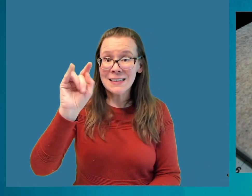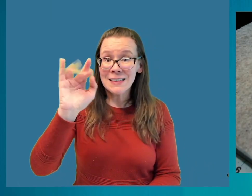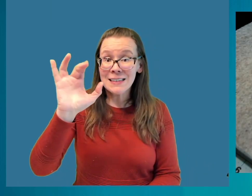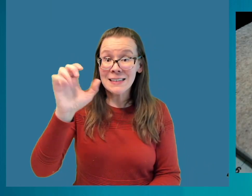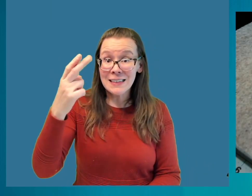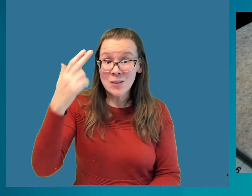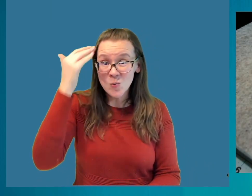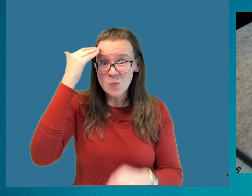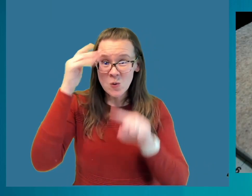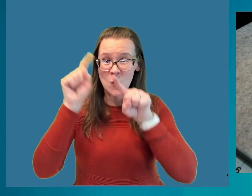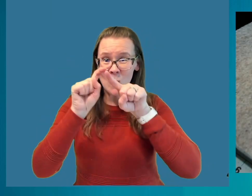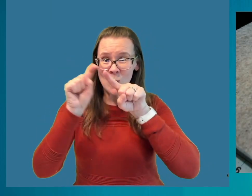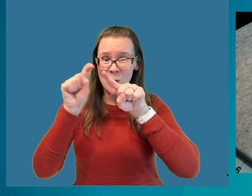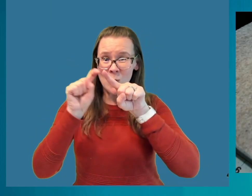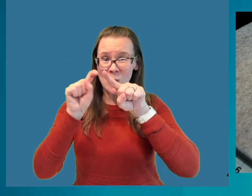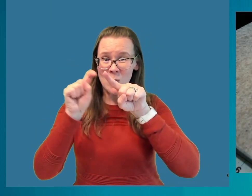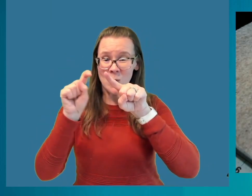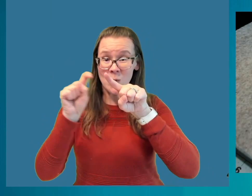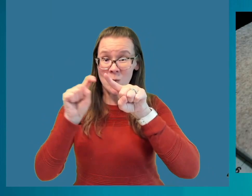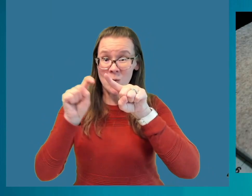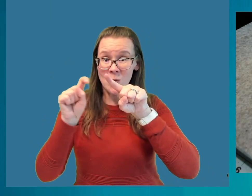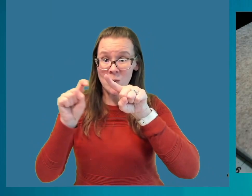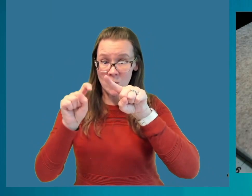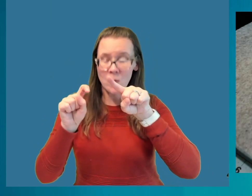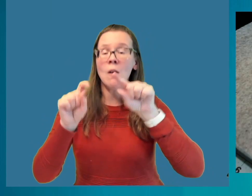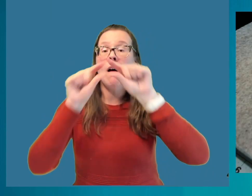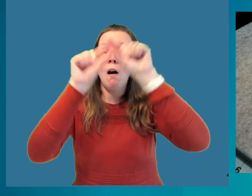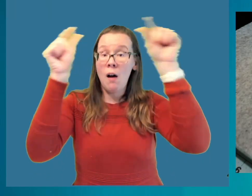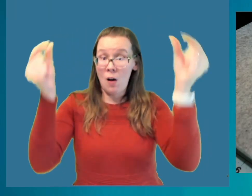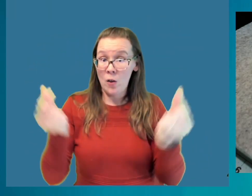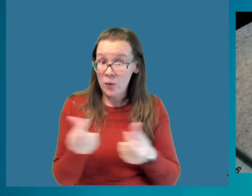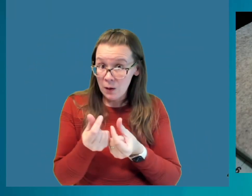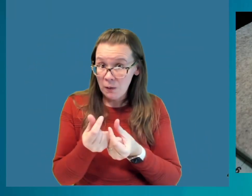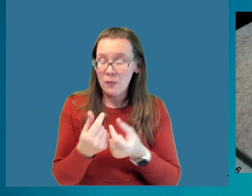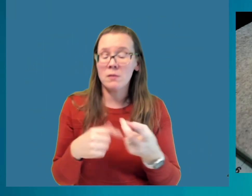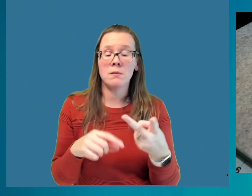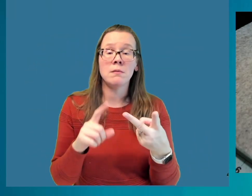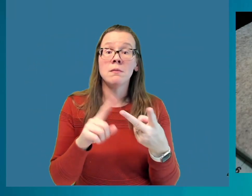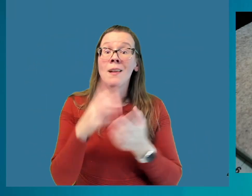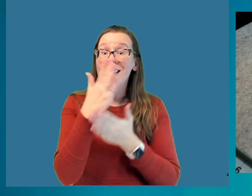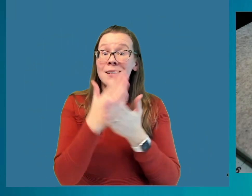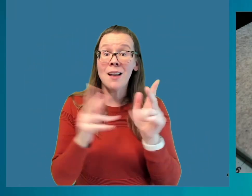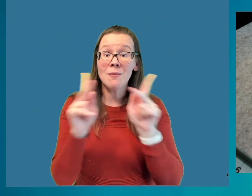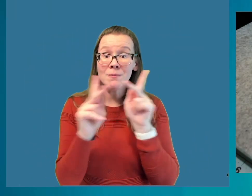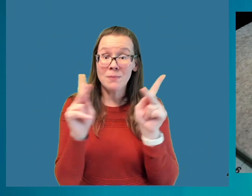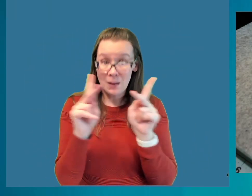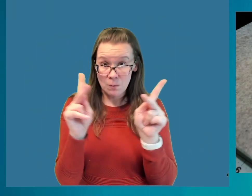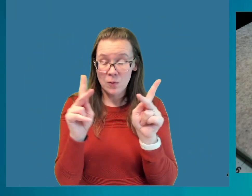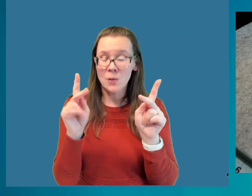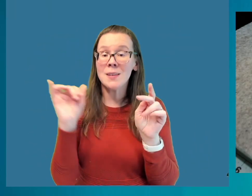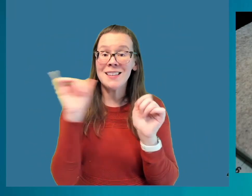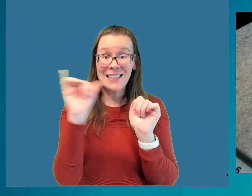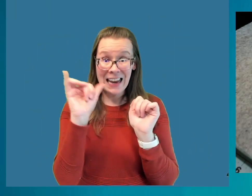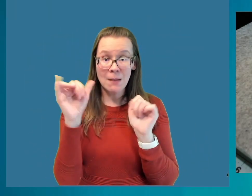fabric to exactly the measurements of the Peltex and then use a satin stitch or a zigzag stitch,